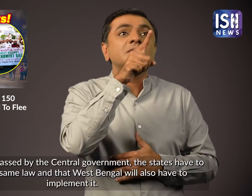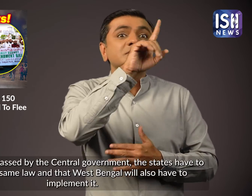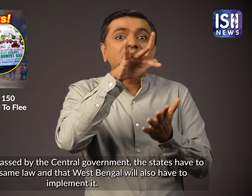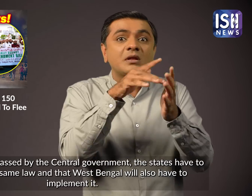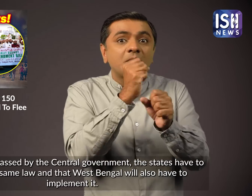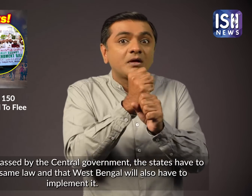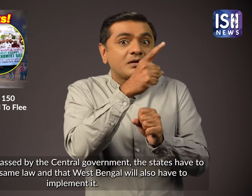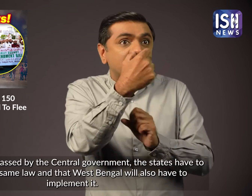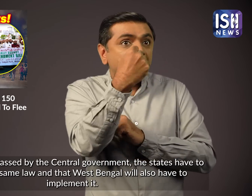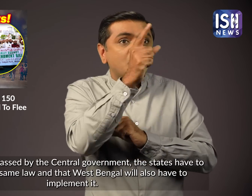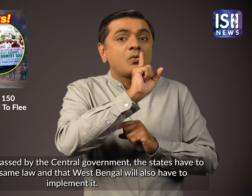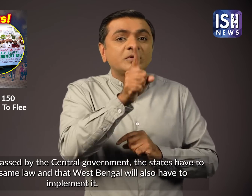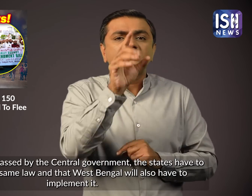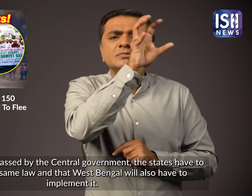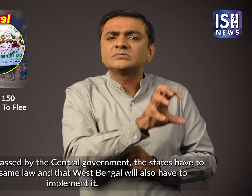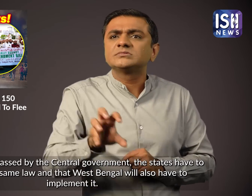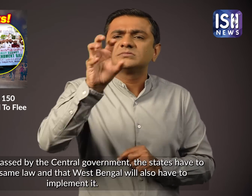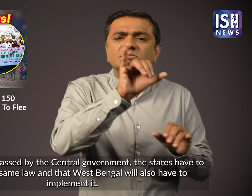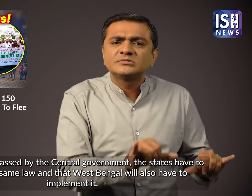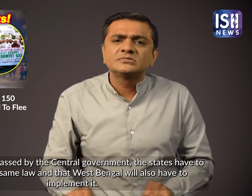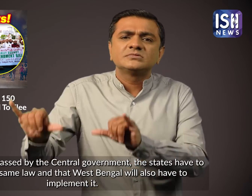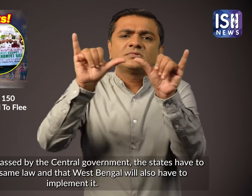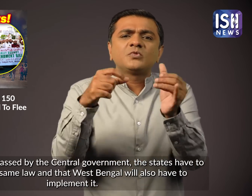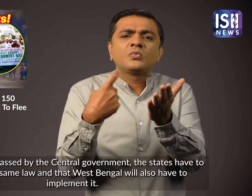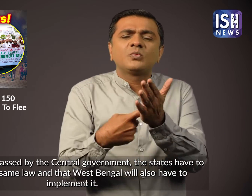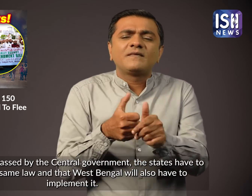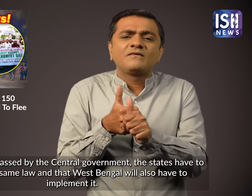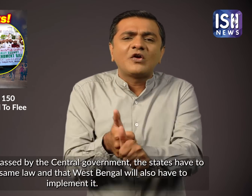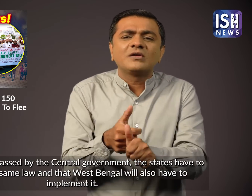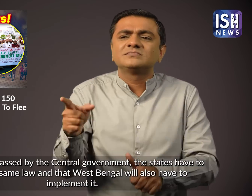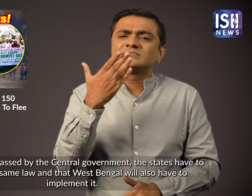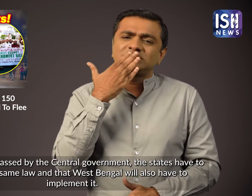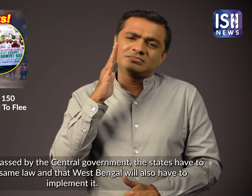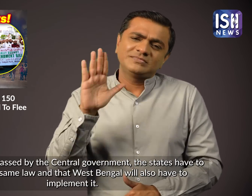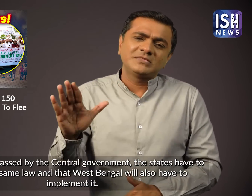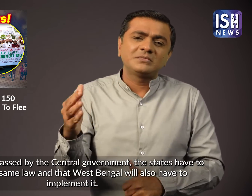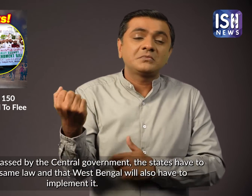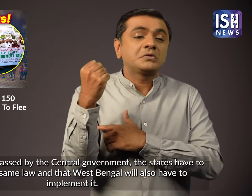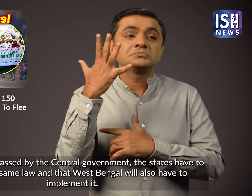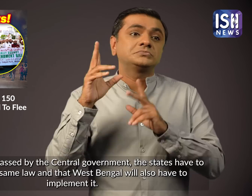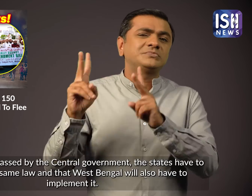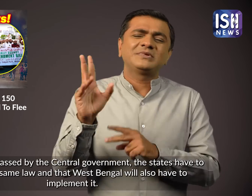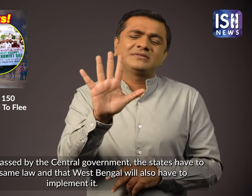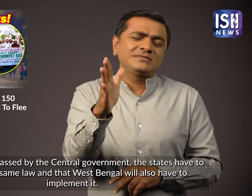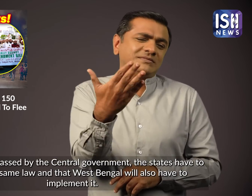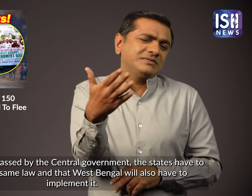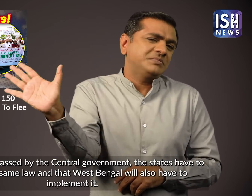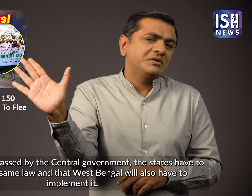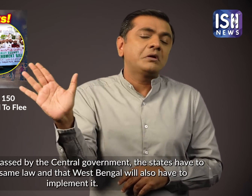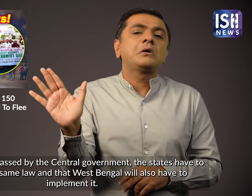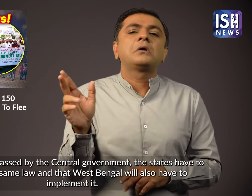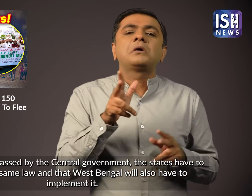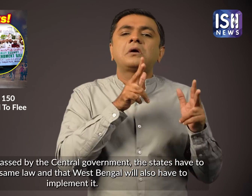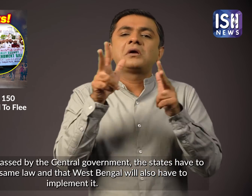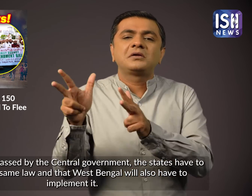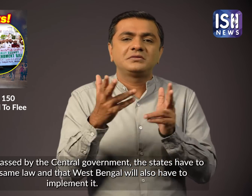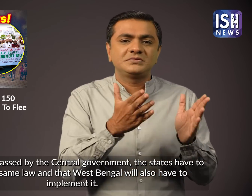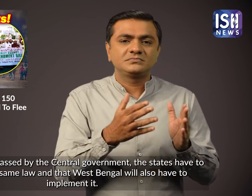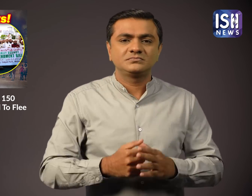Once a law is passed by the Central government, the states have to follow the same law and that West Bengal will also have to implement it.